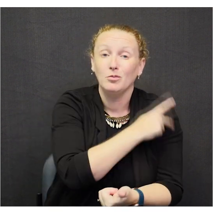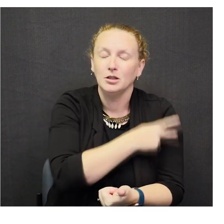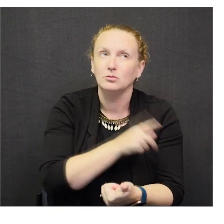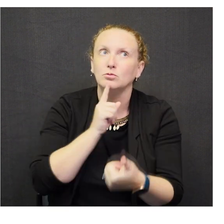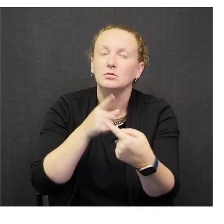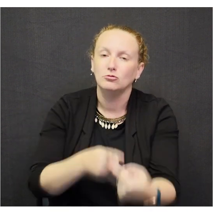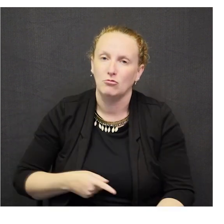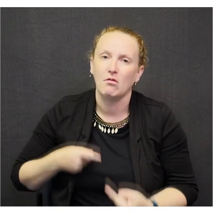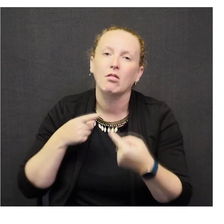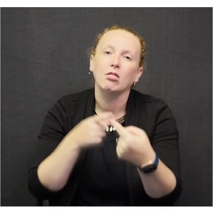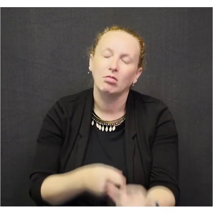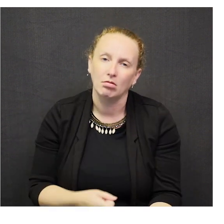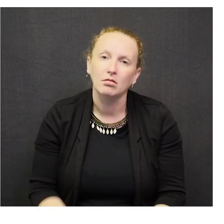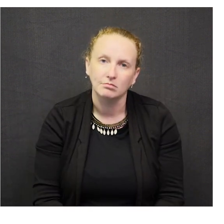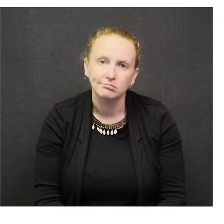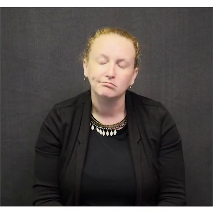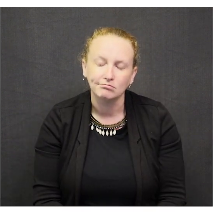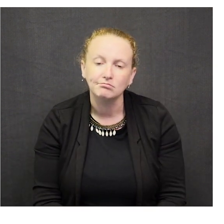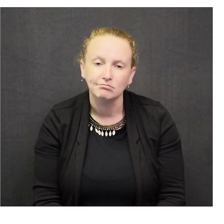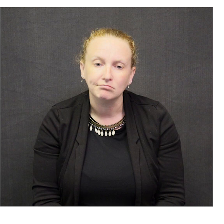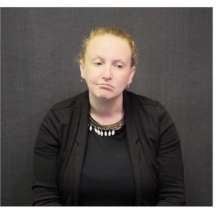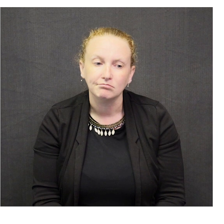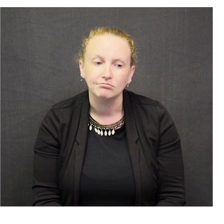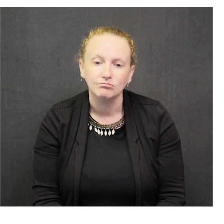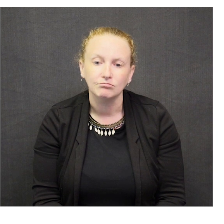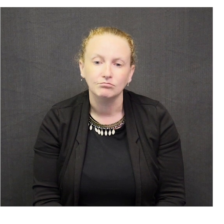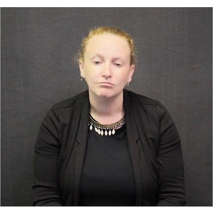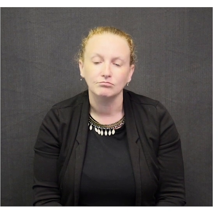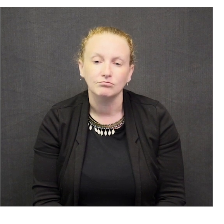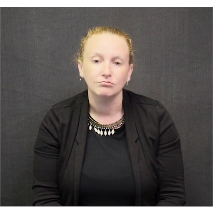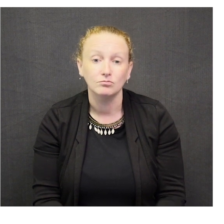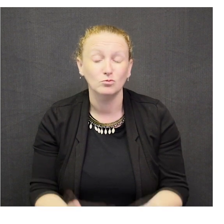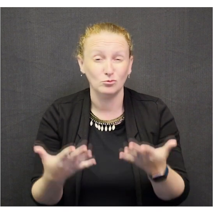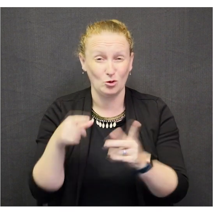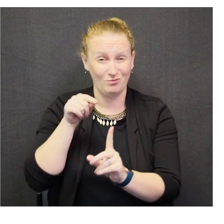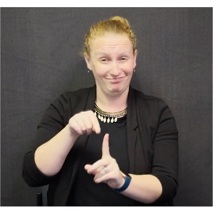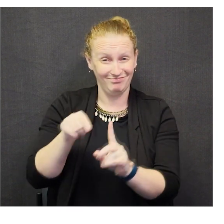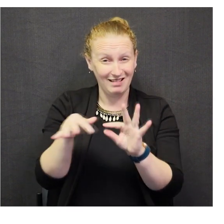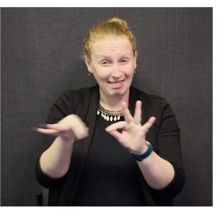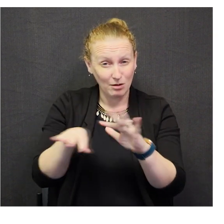So in terms of language, access were set up for that language. Access can be provided